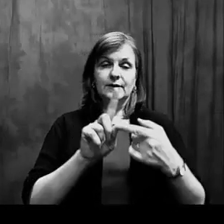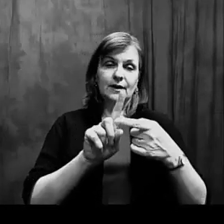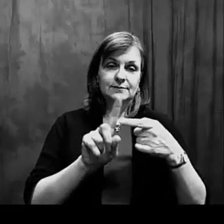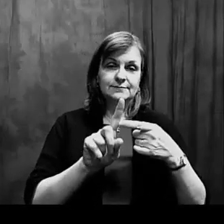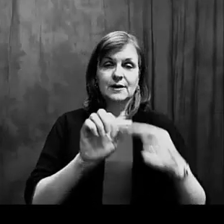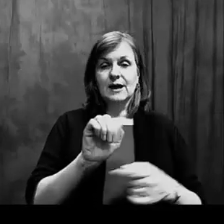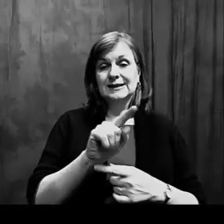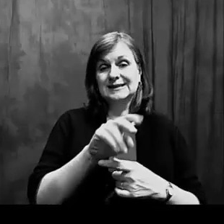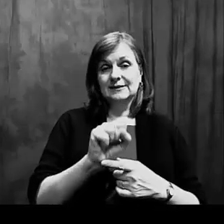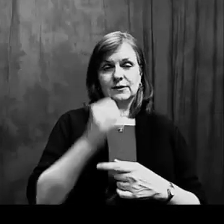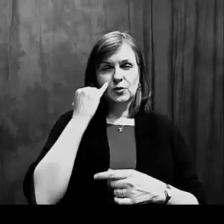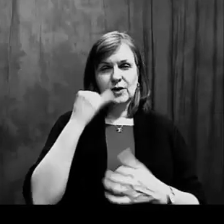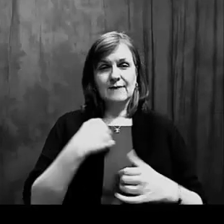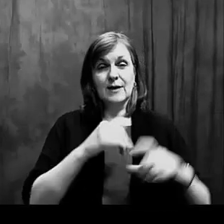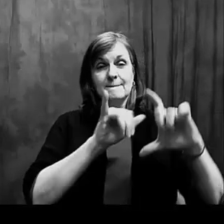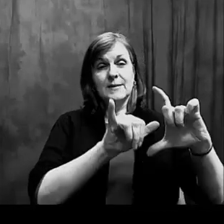big Y is yellow